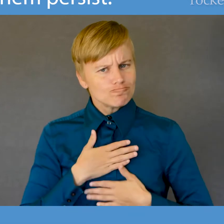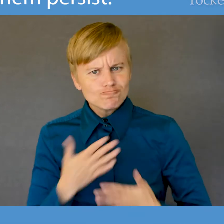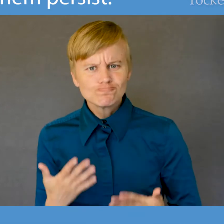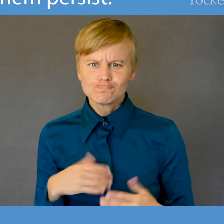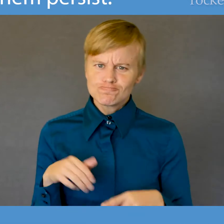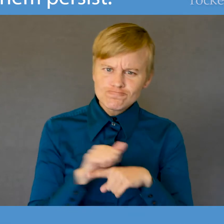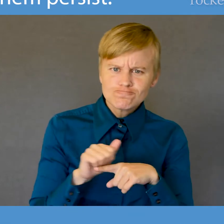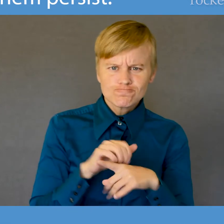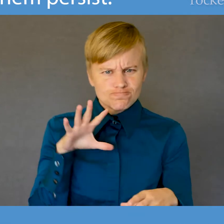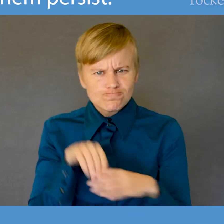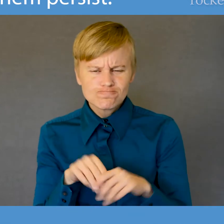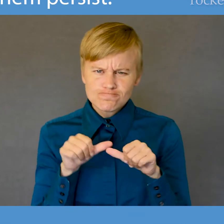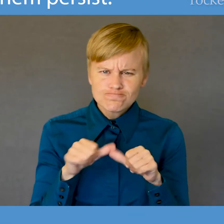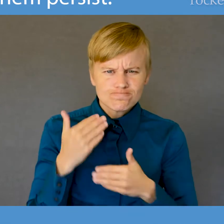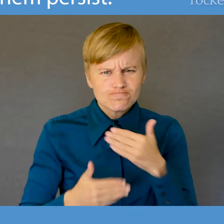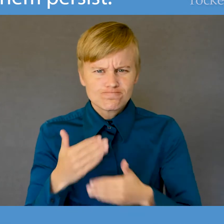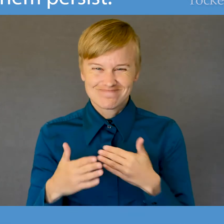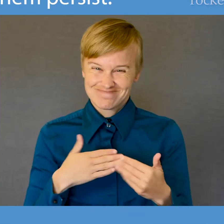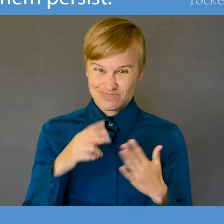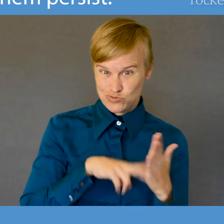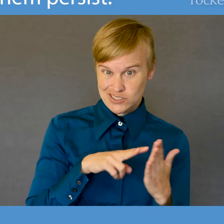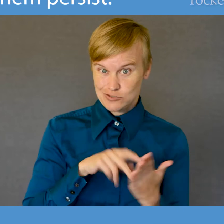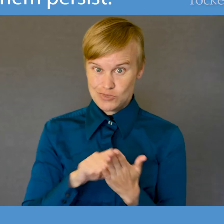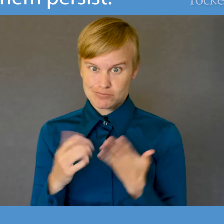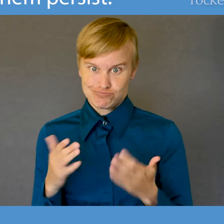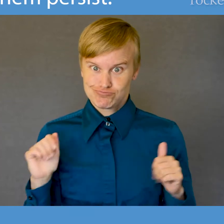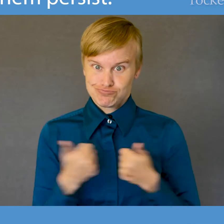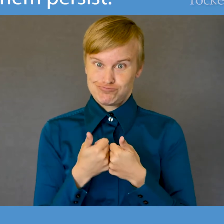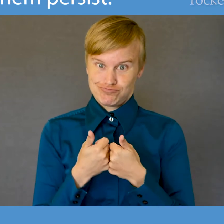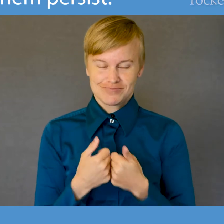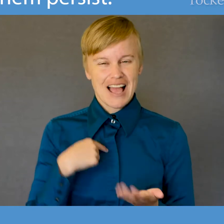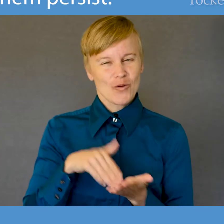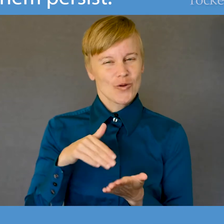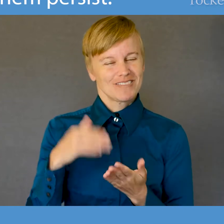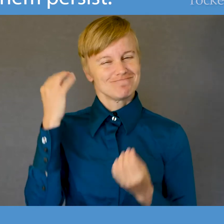they're more willing to engage and to practice, and to keep going even when tasks are really challenging.